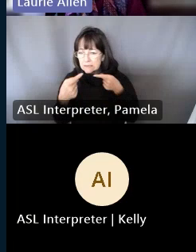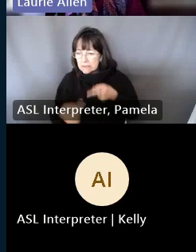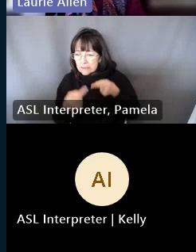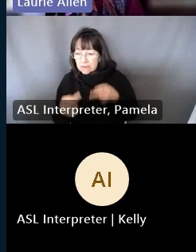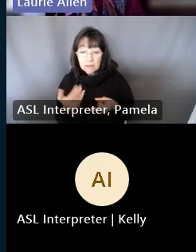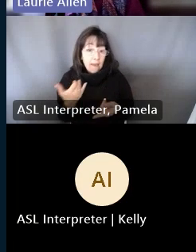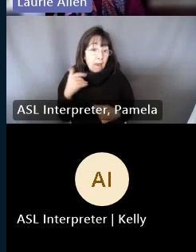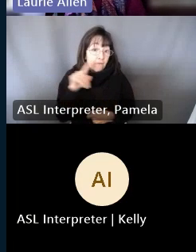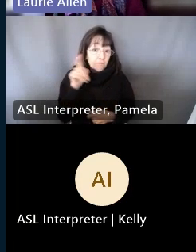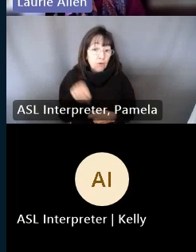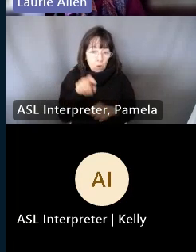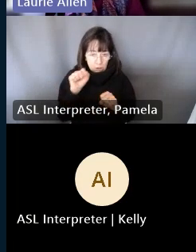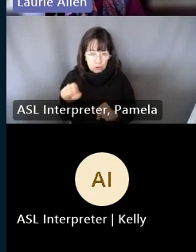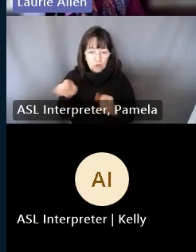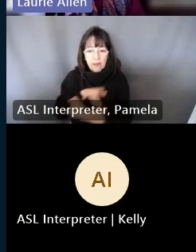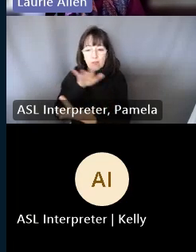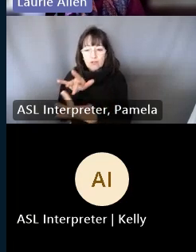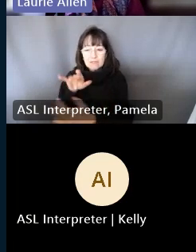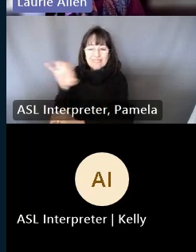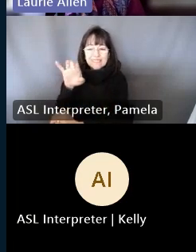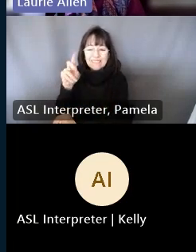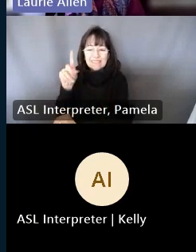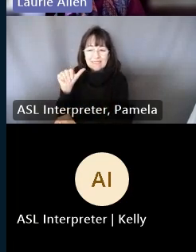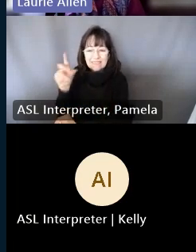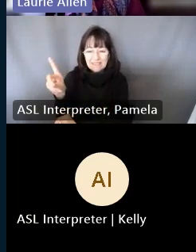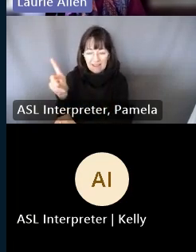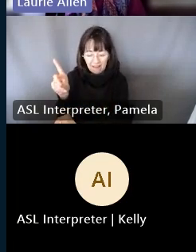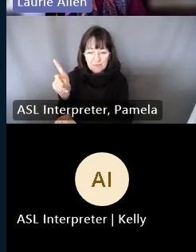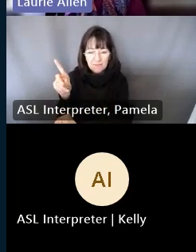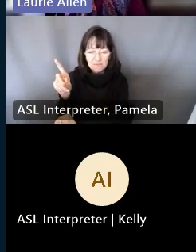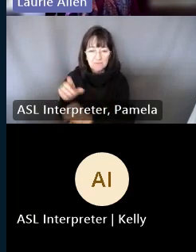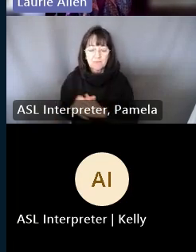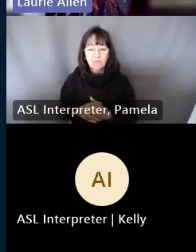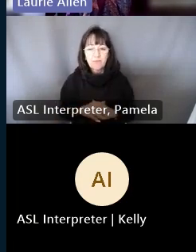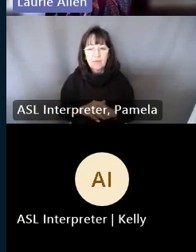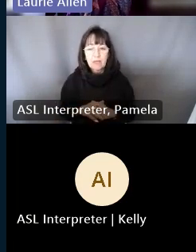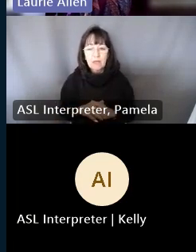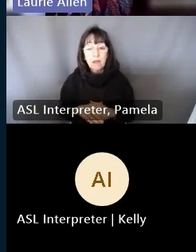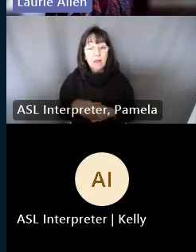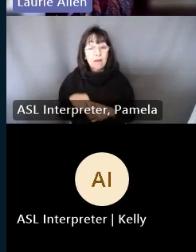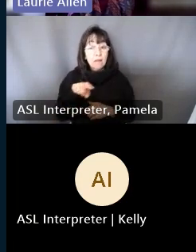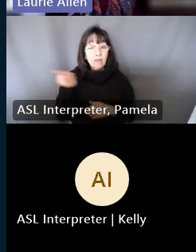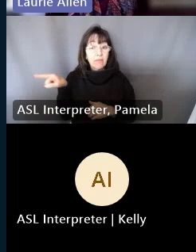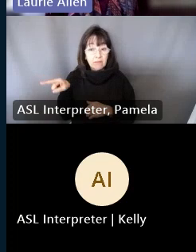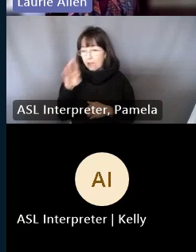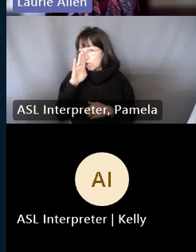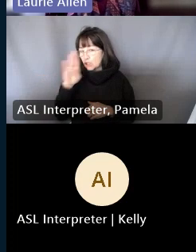you can reach out to eDAD, as we call it, our Enterprise Disability Answer Desk, and they are a direct line back to our engineering team.